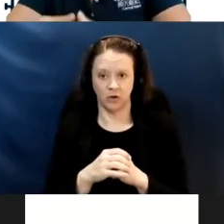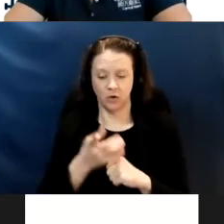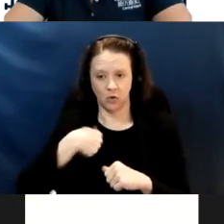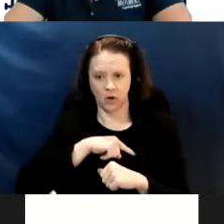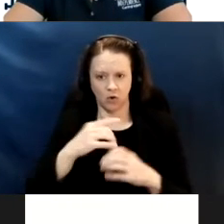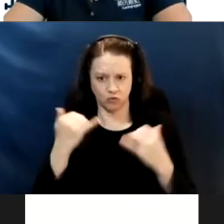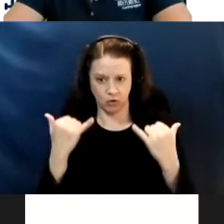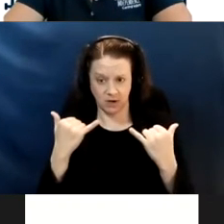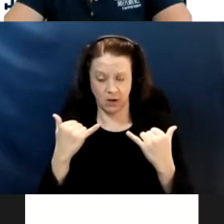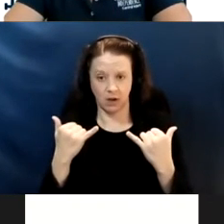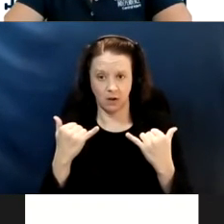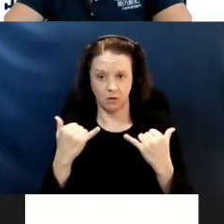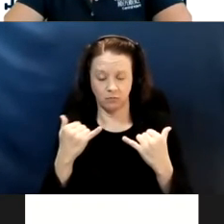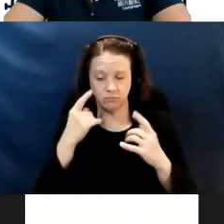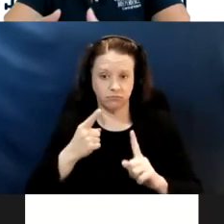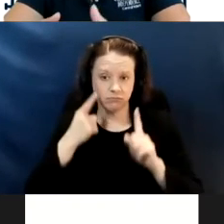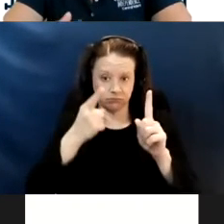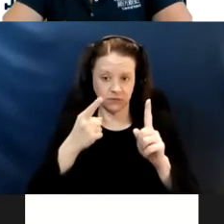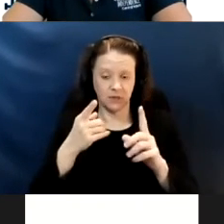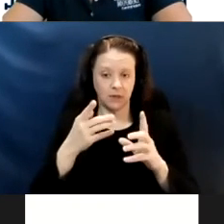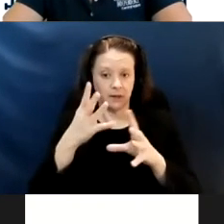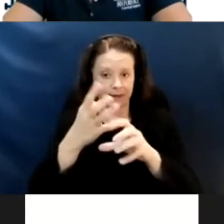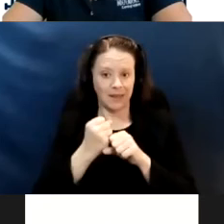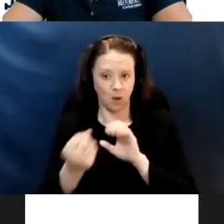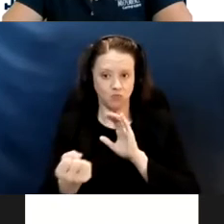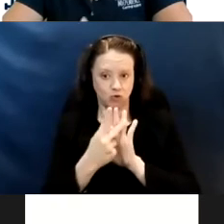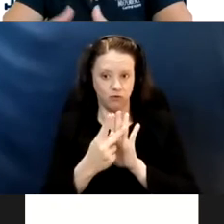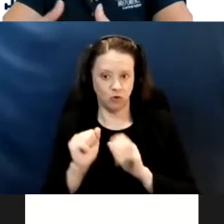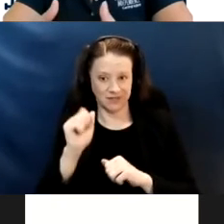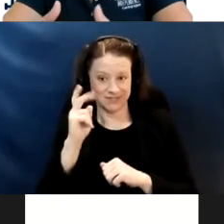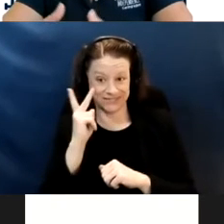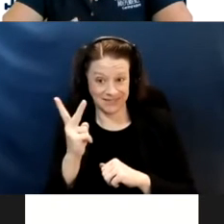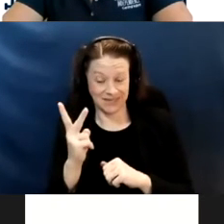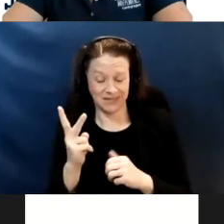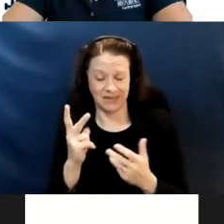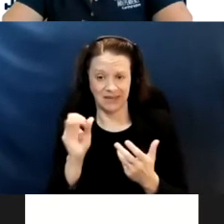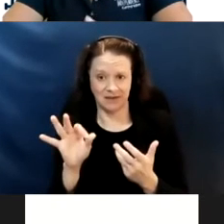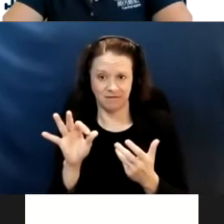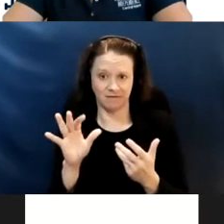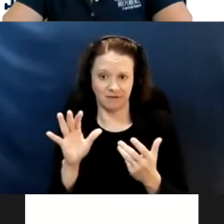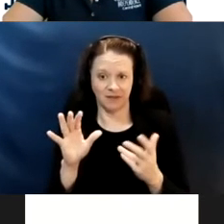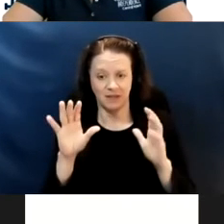of getting ourselves approved or seeing if it would be a suitable site,